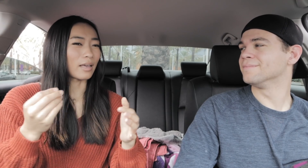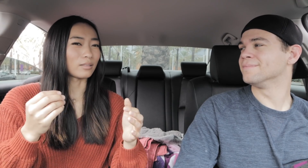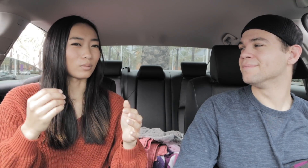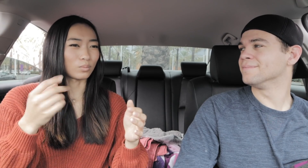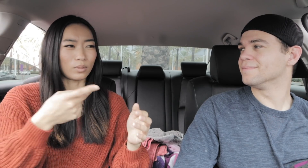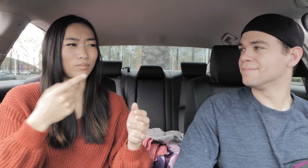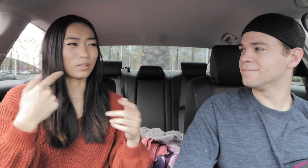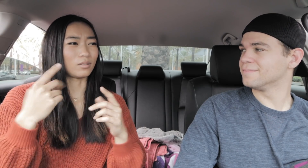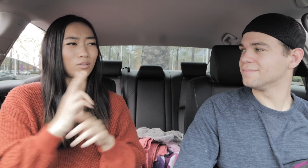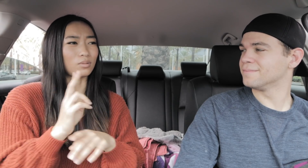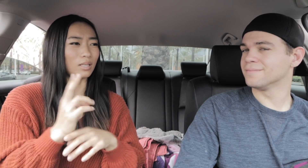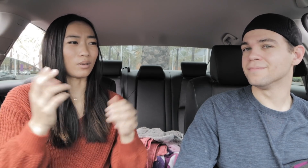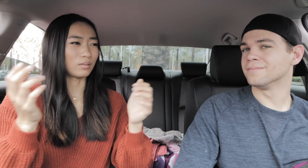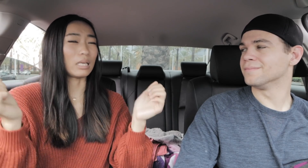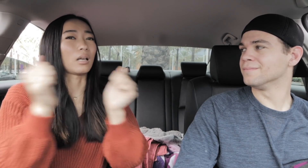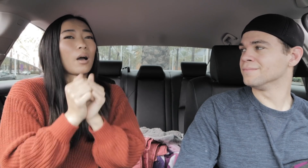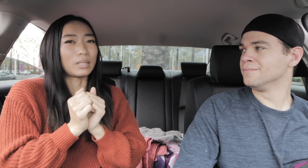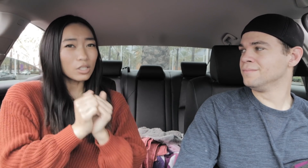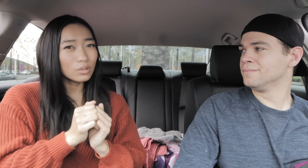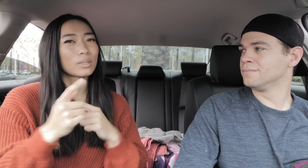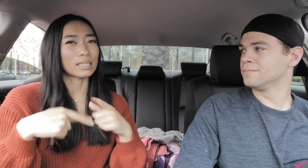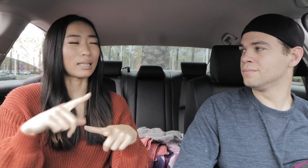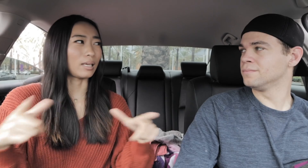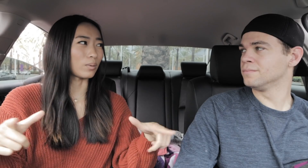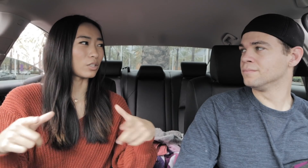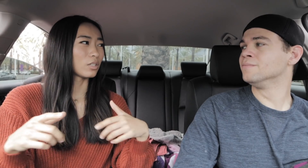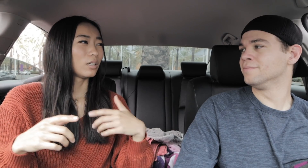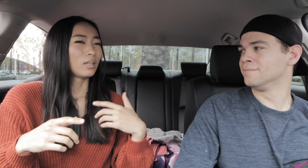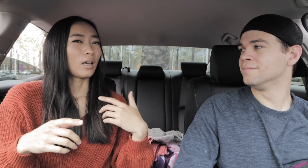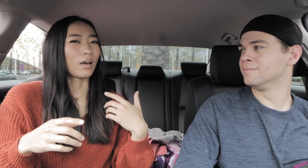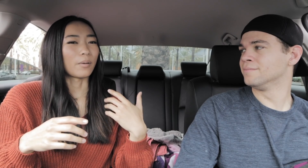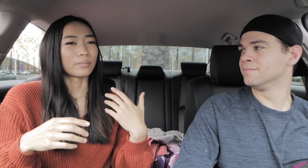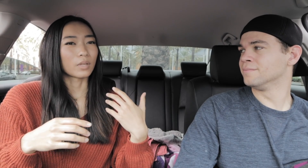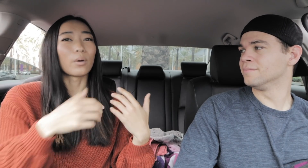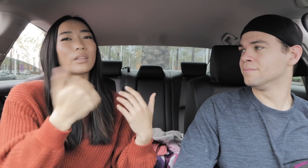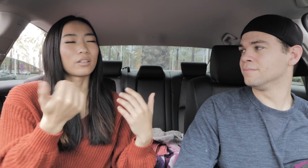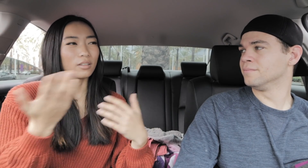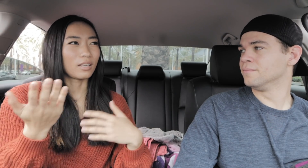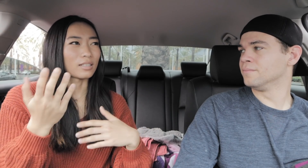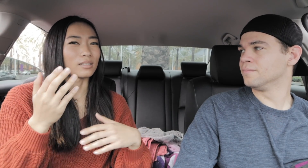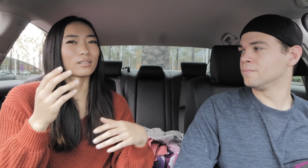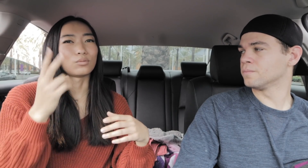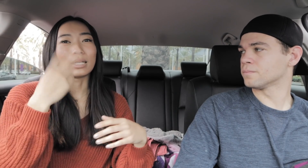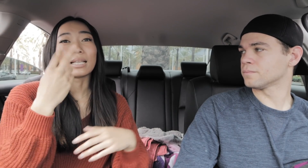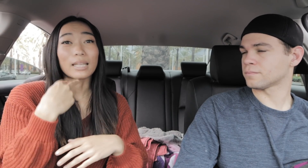and we've been using it in combination with sign language. Oh, another thing is reading lips, too.